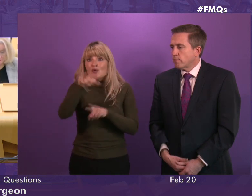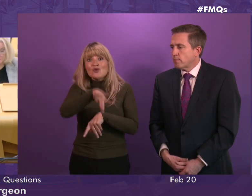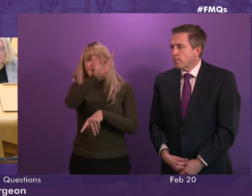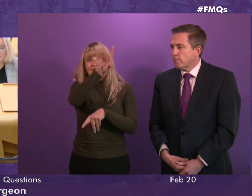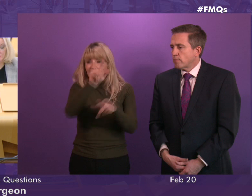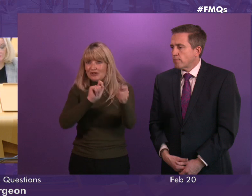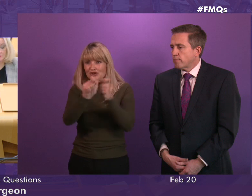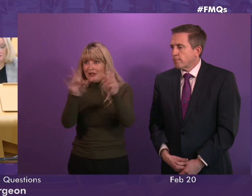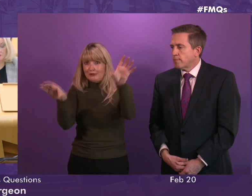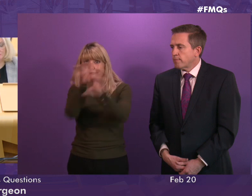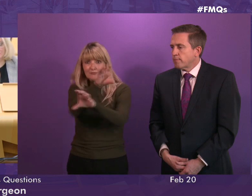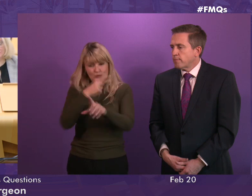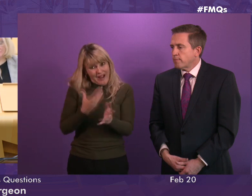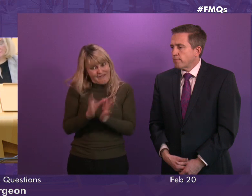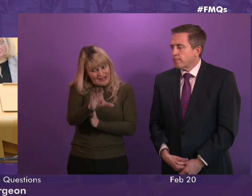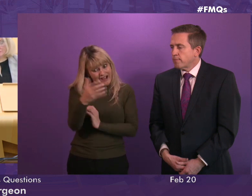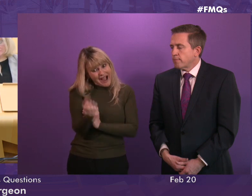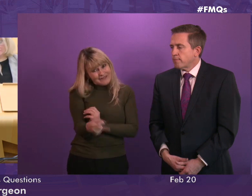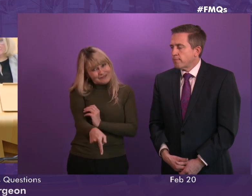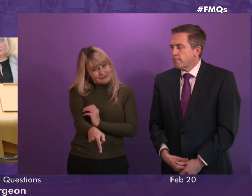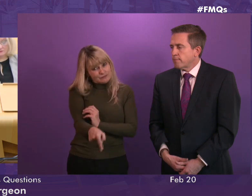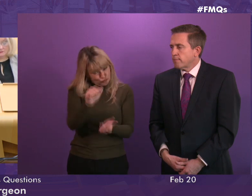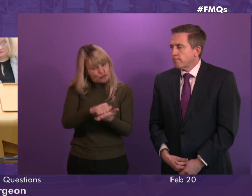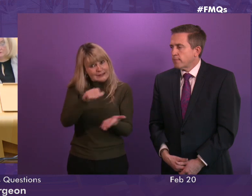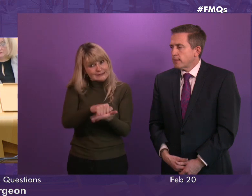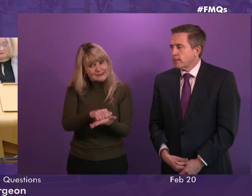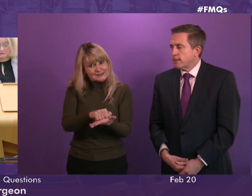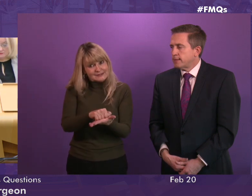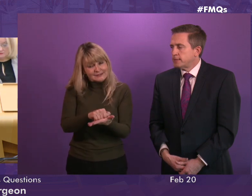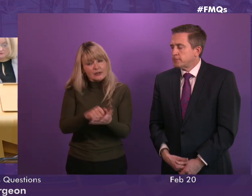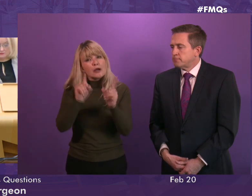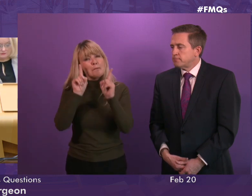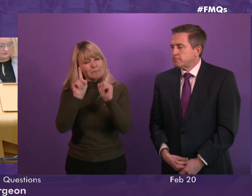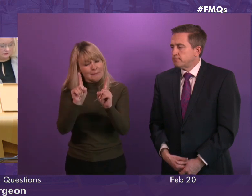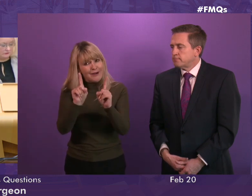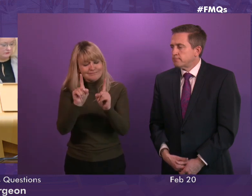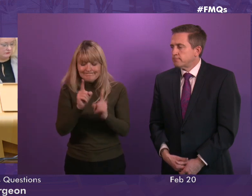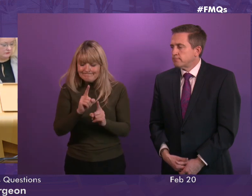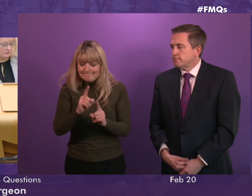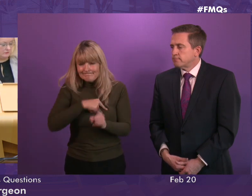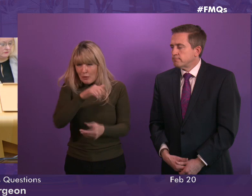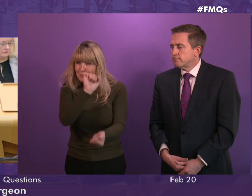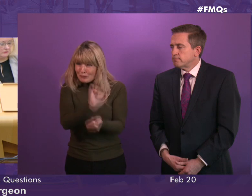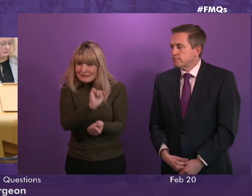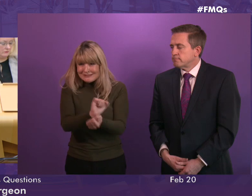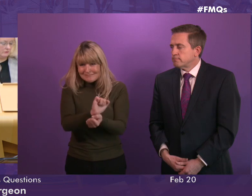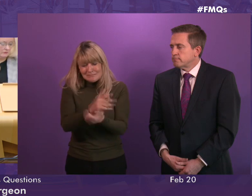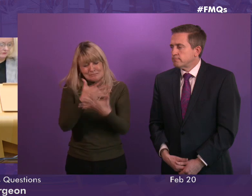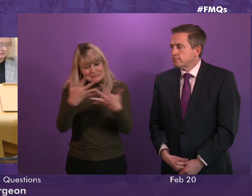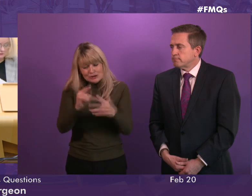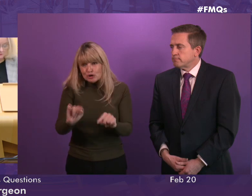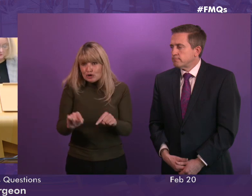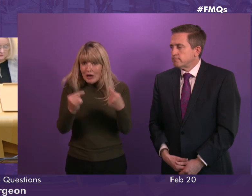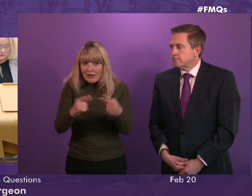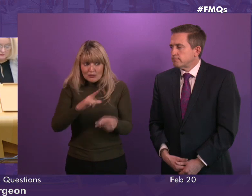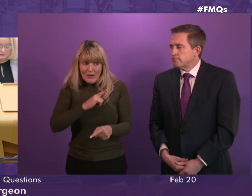That investment is strong, and rightly so. Of course, the core challenge that our prisons face is a prison population that is too high.